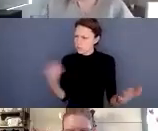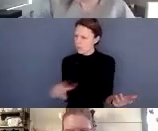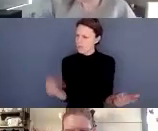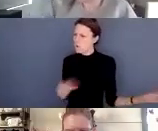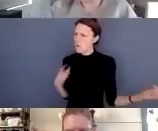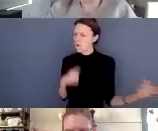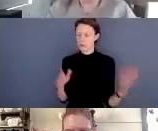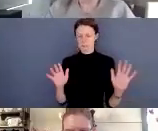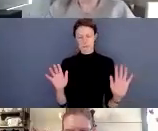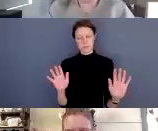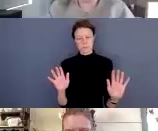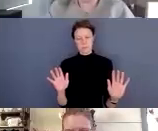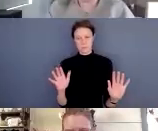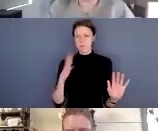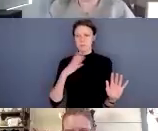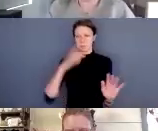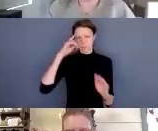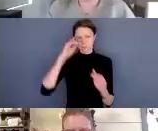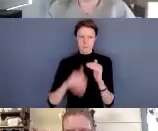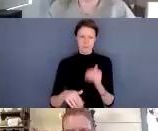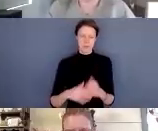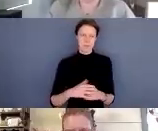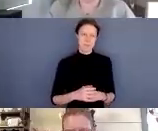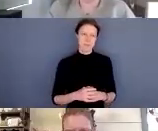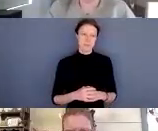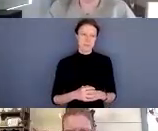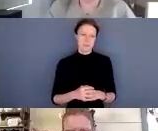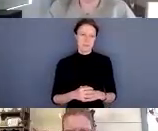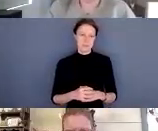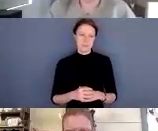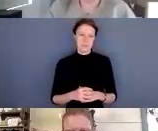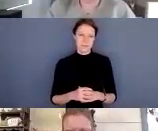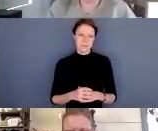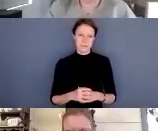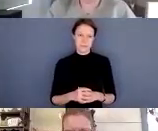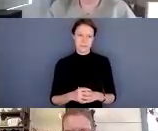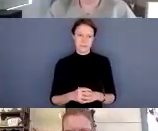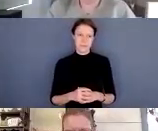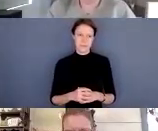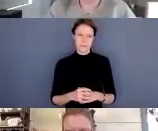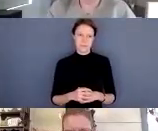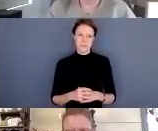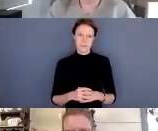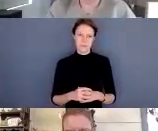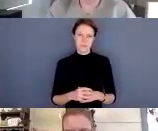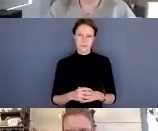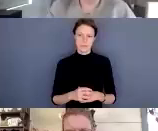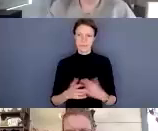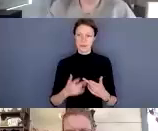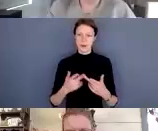shortly as well. A big challenge, another big challenge for all of us as advocates, and there's